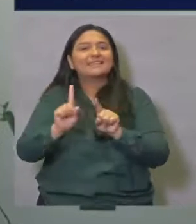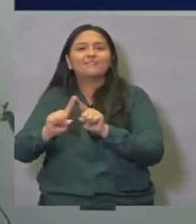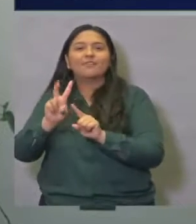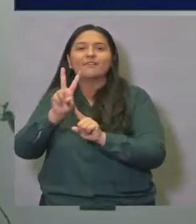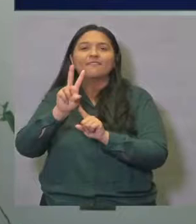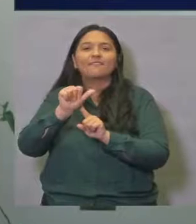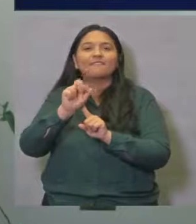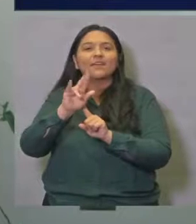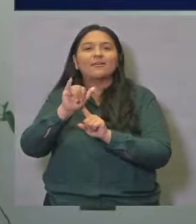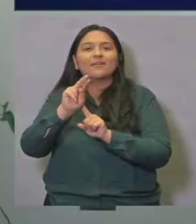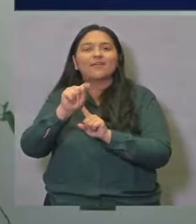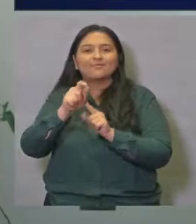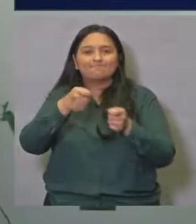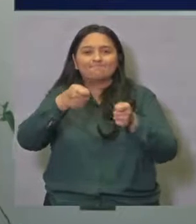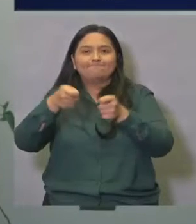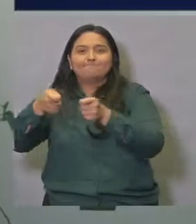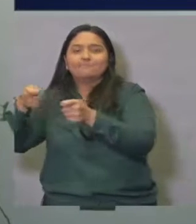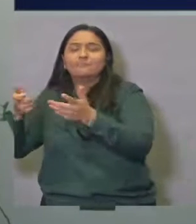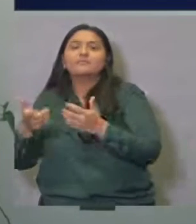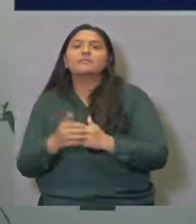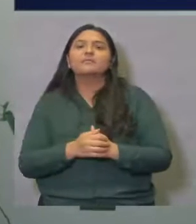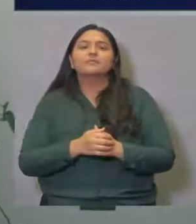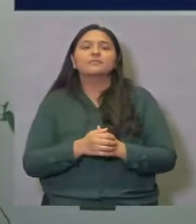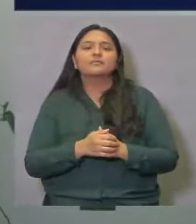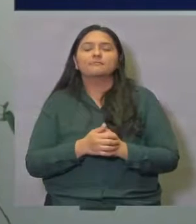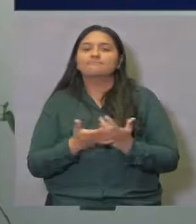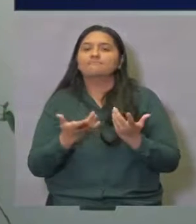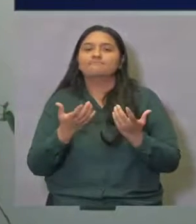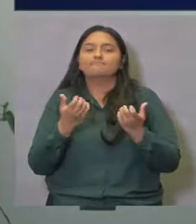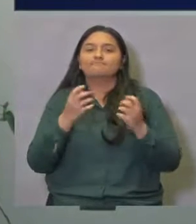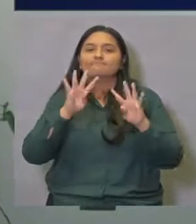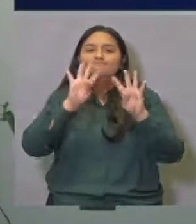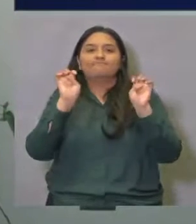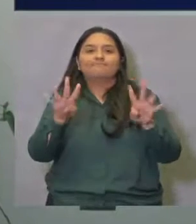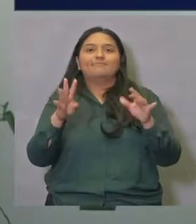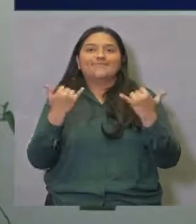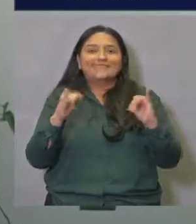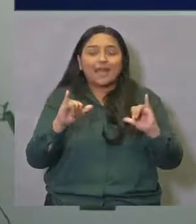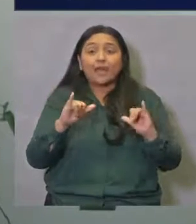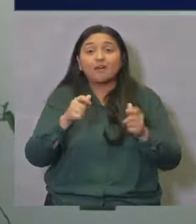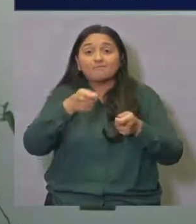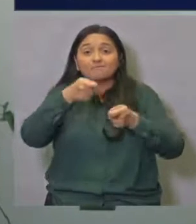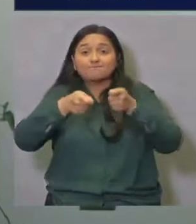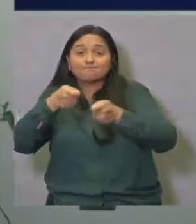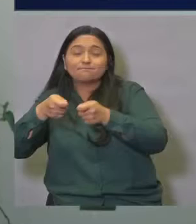PARTICULARLY BECAUSE WE HAVE VARIANTS. THERE'S A LOT OF QUESTIONS OUT